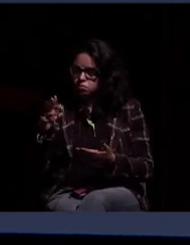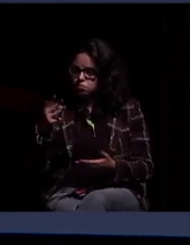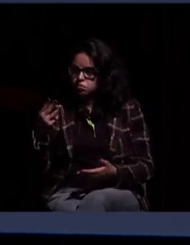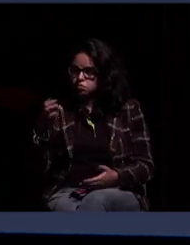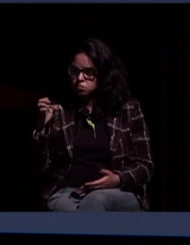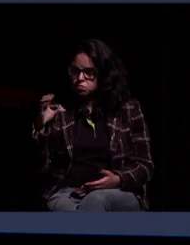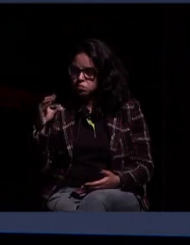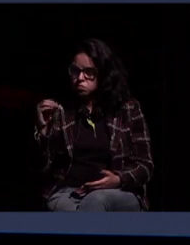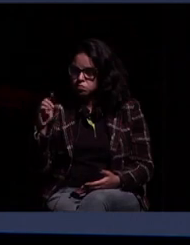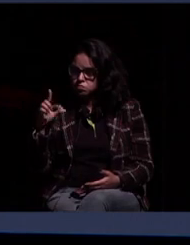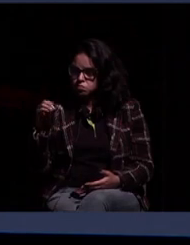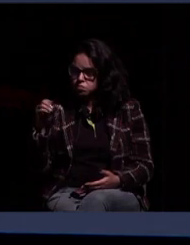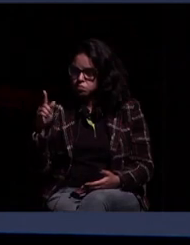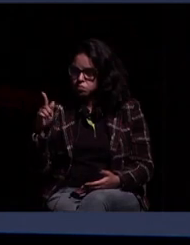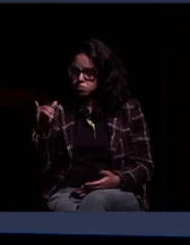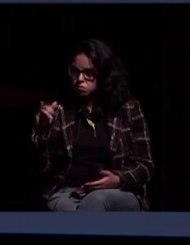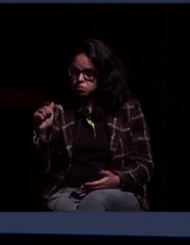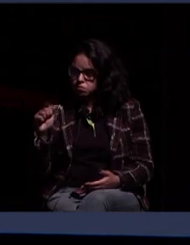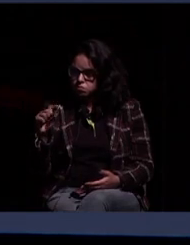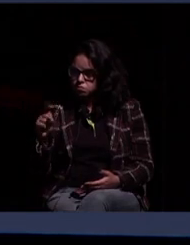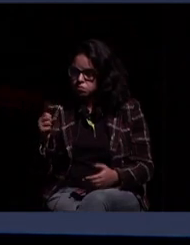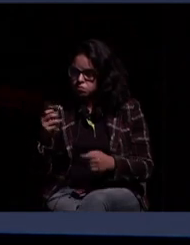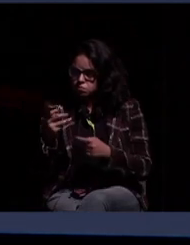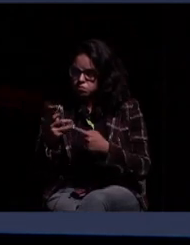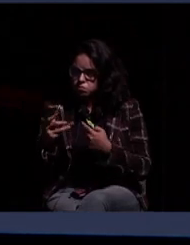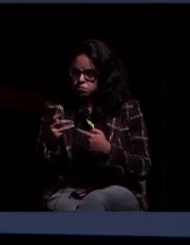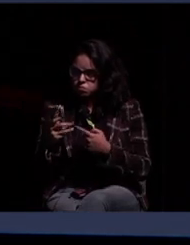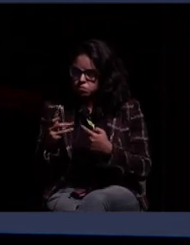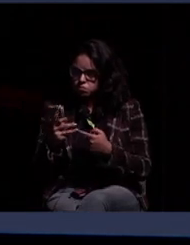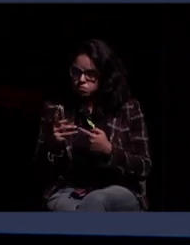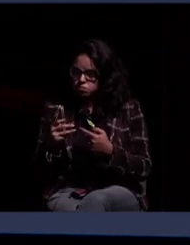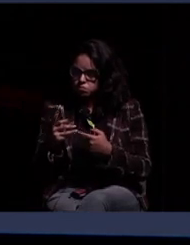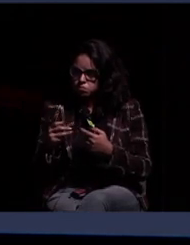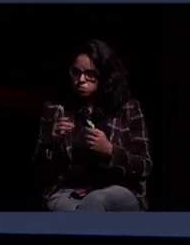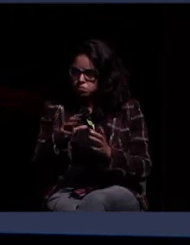the world outsourcing. So here we have